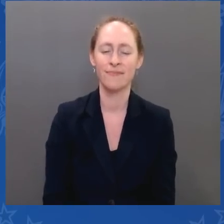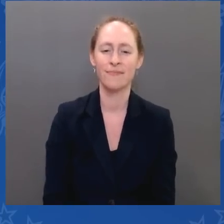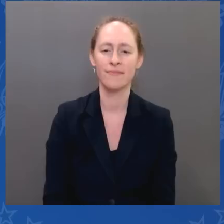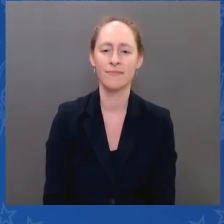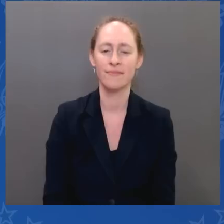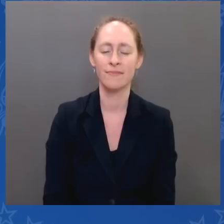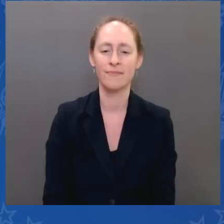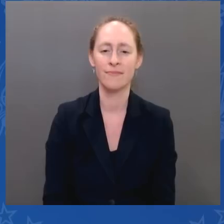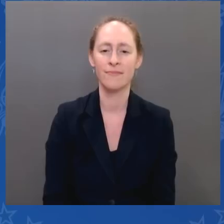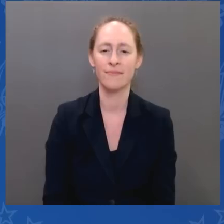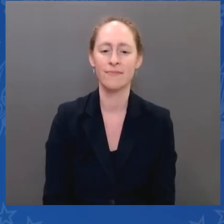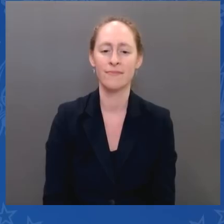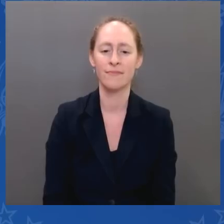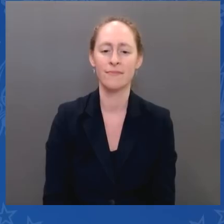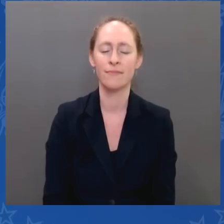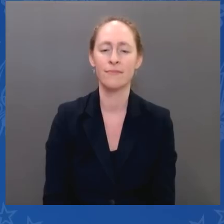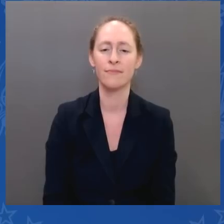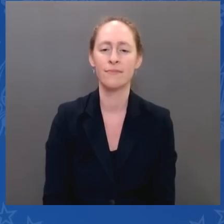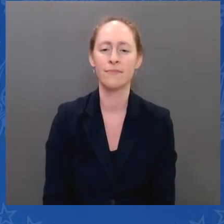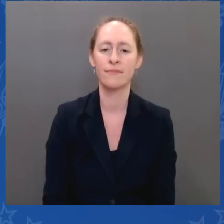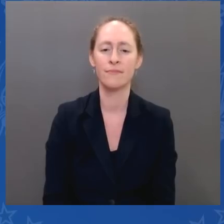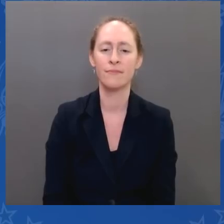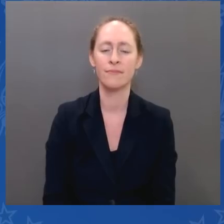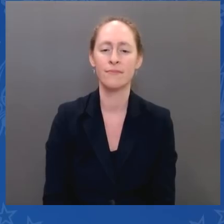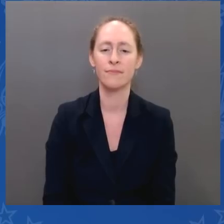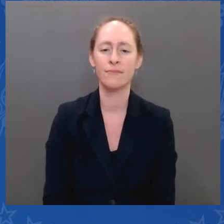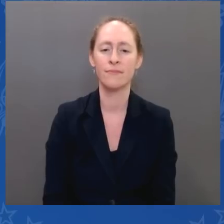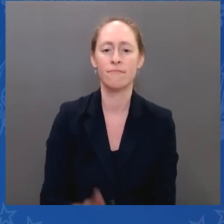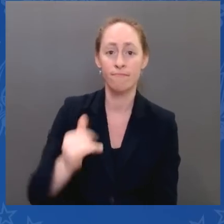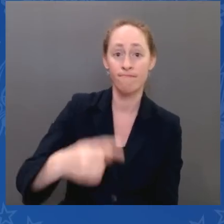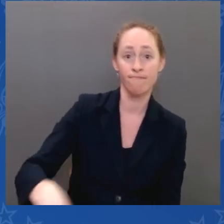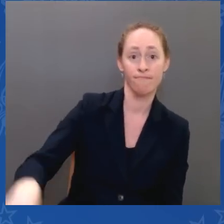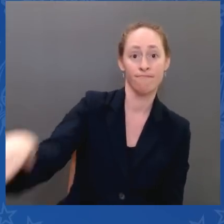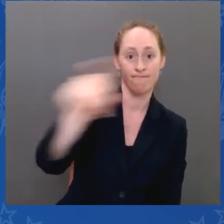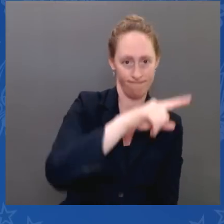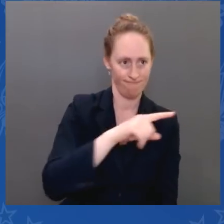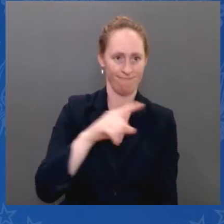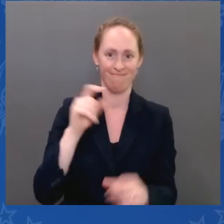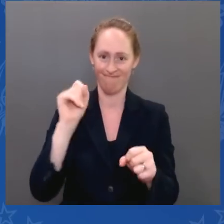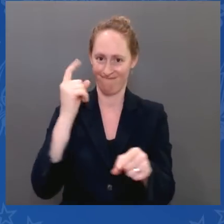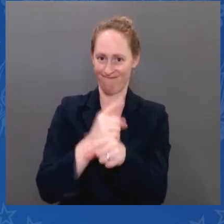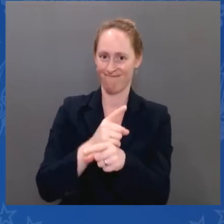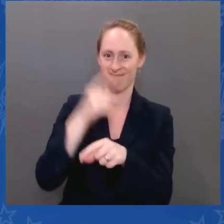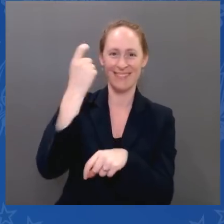needed breathing room at the pump. The national average retail gas price today fell to $4.41.